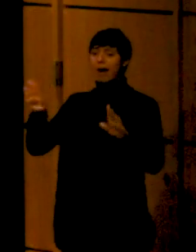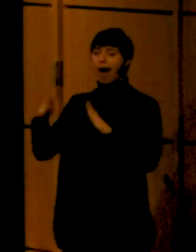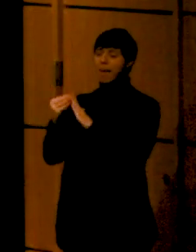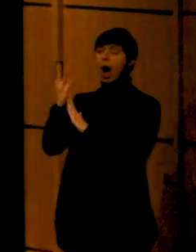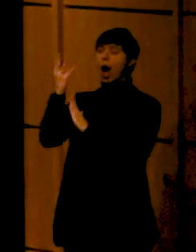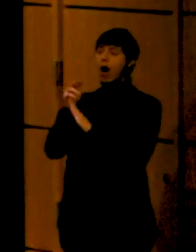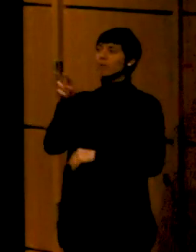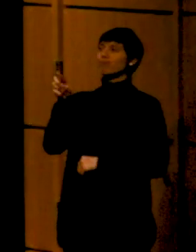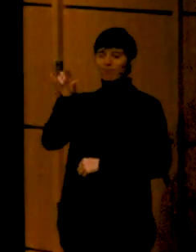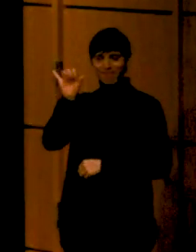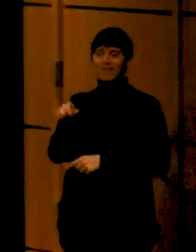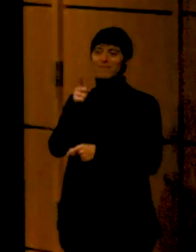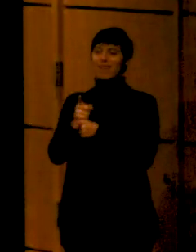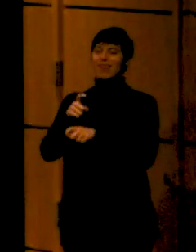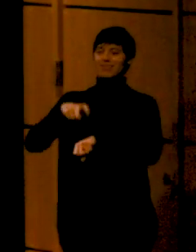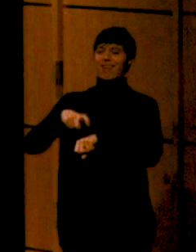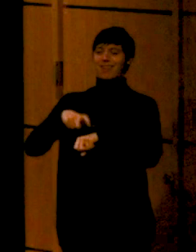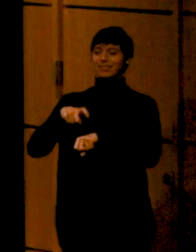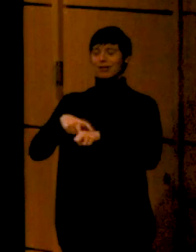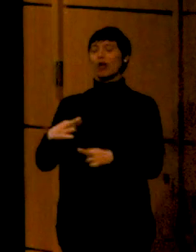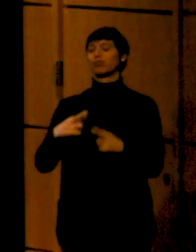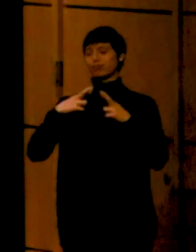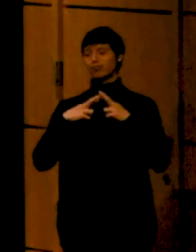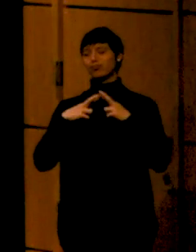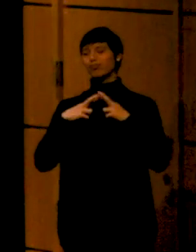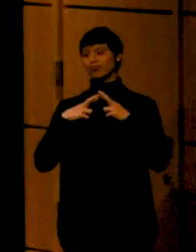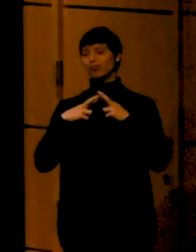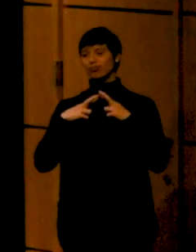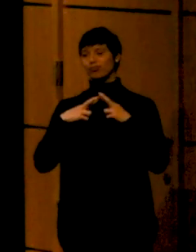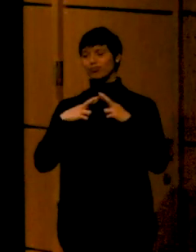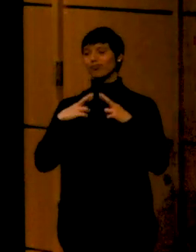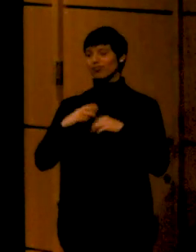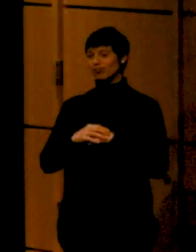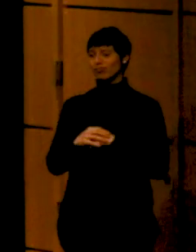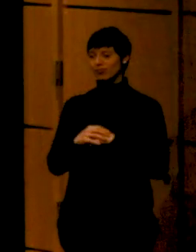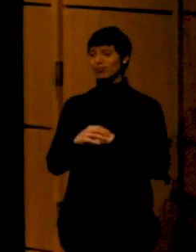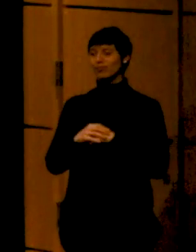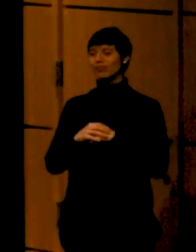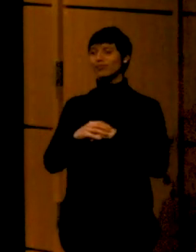And George made the erupting volcano a leitmotiv, any depiction of Portland, virtually, any